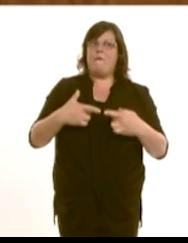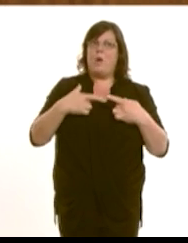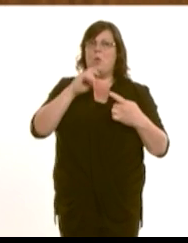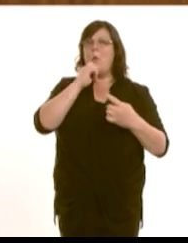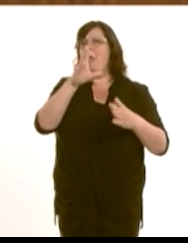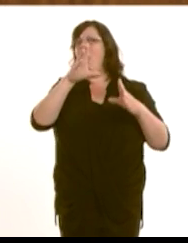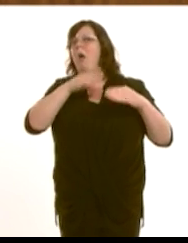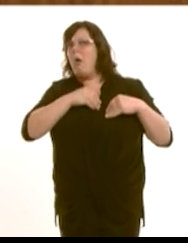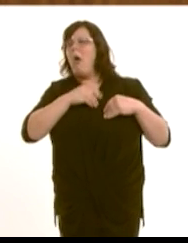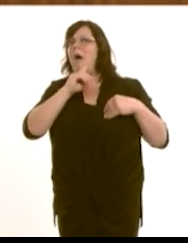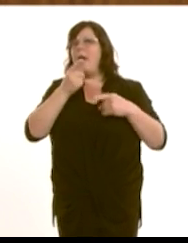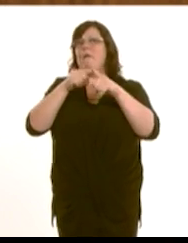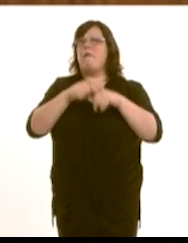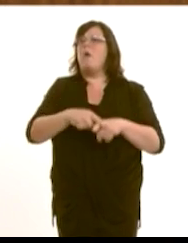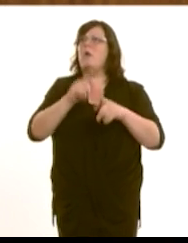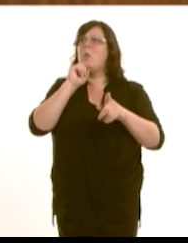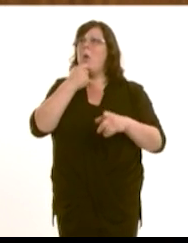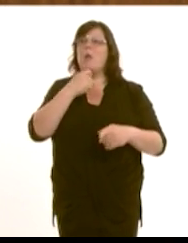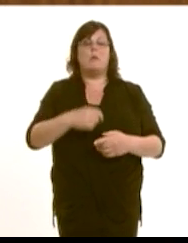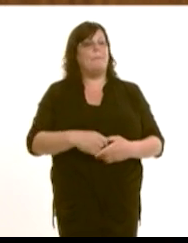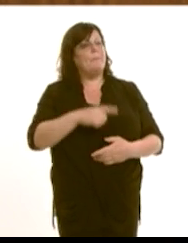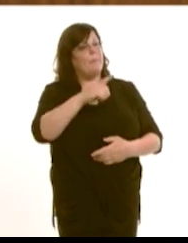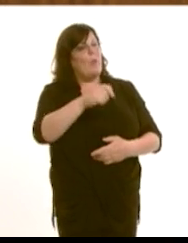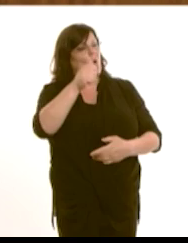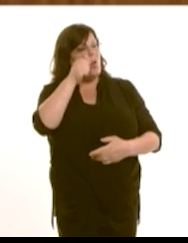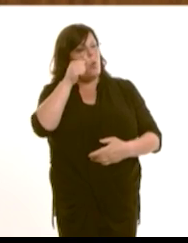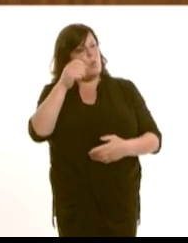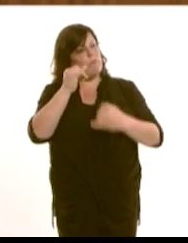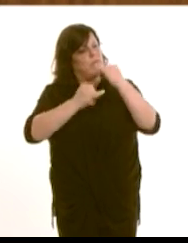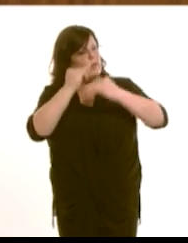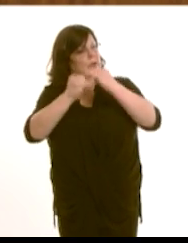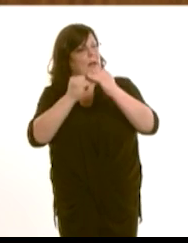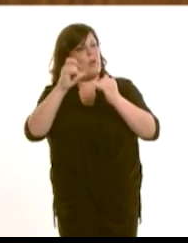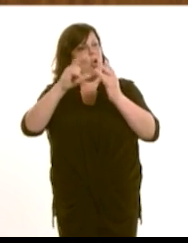Carwyn Jones: The Member criticises Conwy council and the way they have conducted themselves.